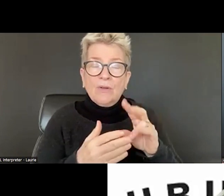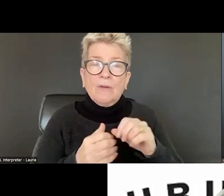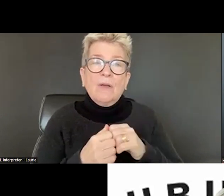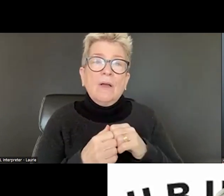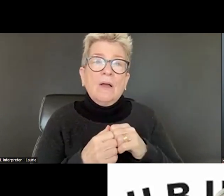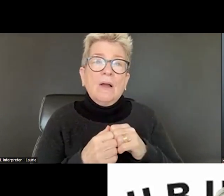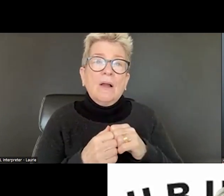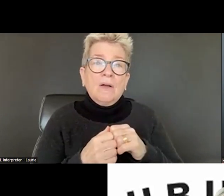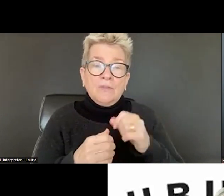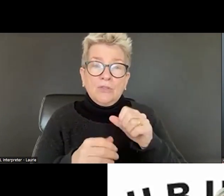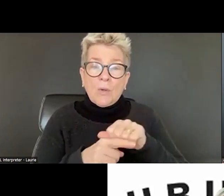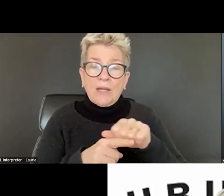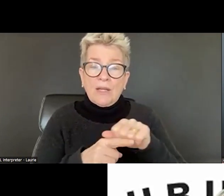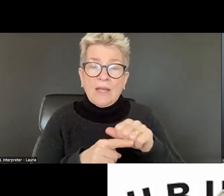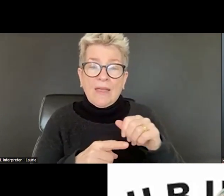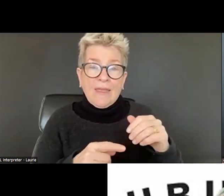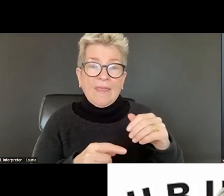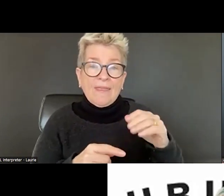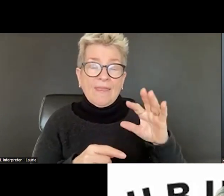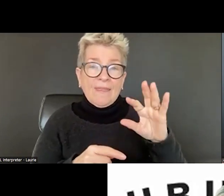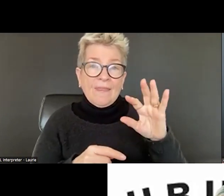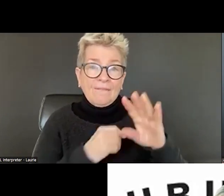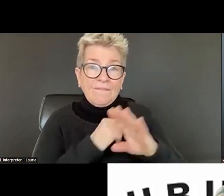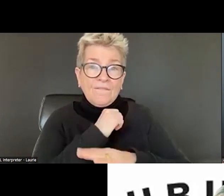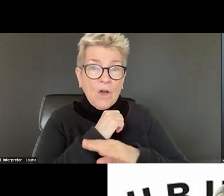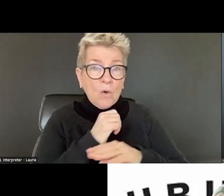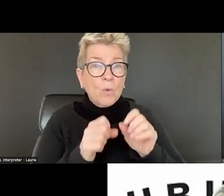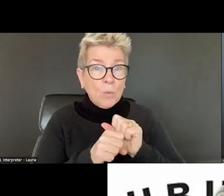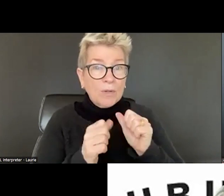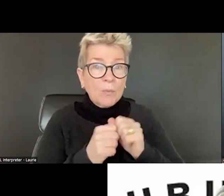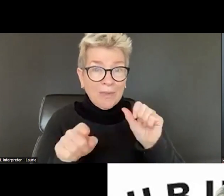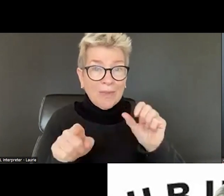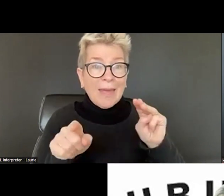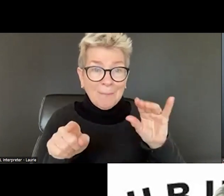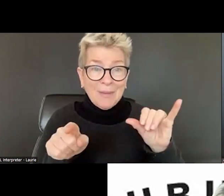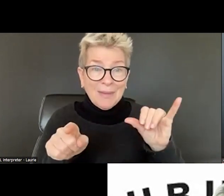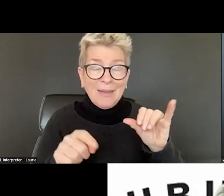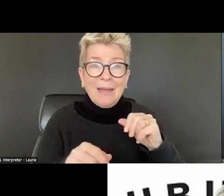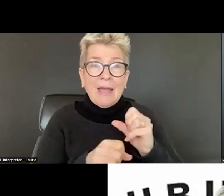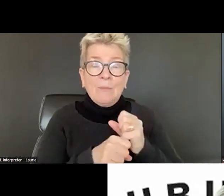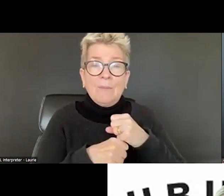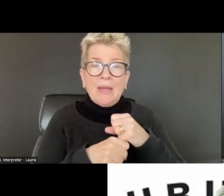worked with Amy and produced uh some training for our teachers and made that requirement they were